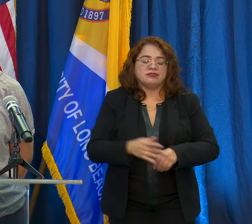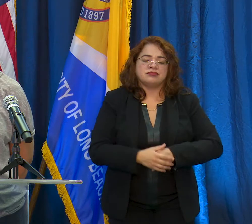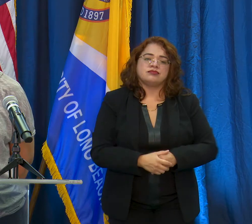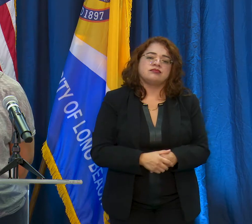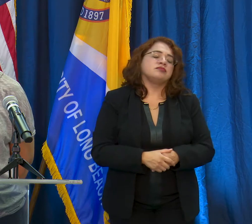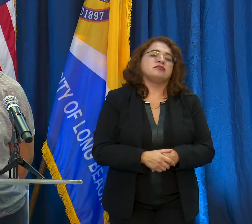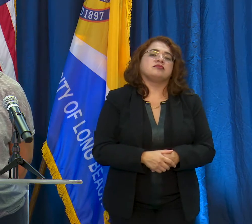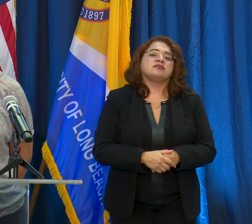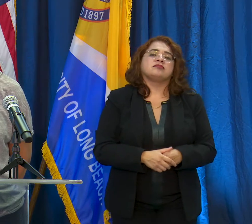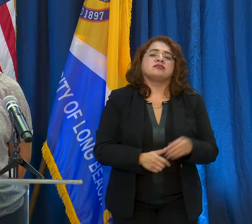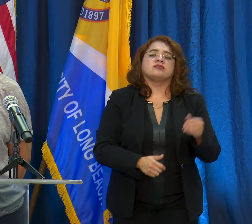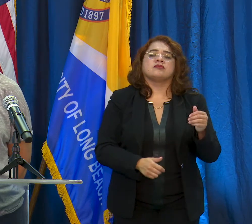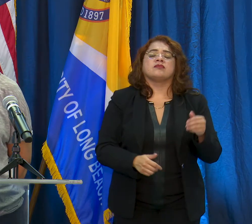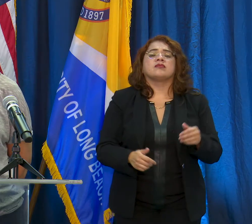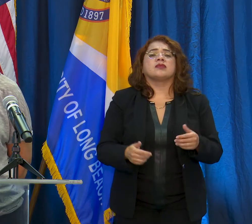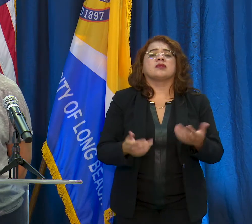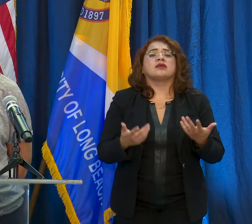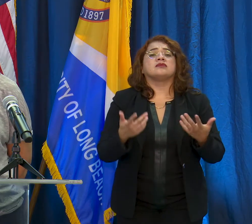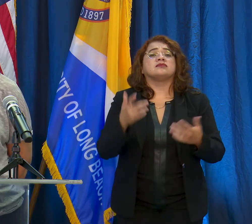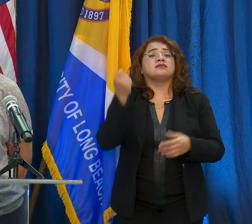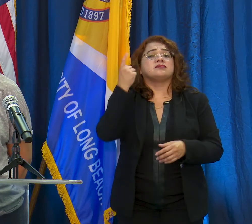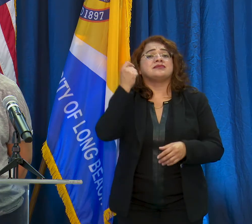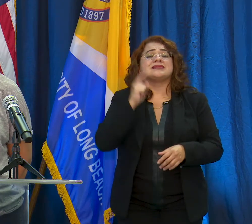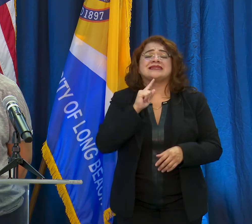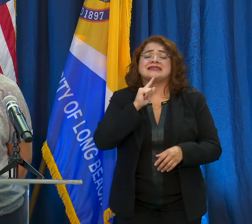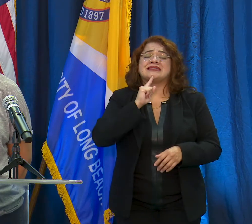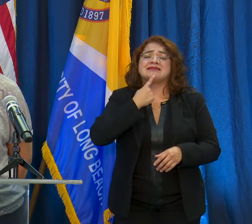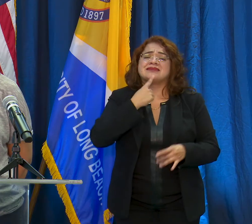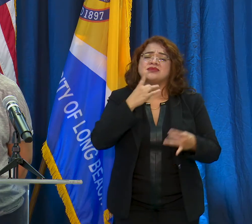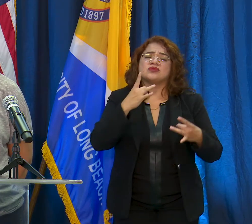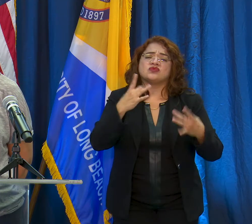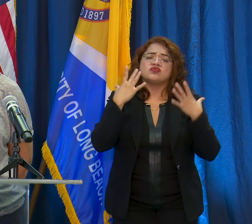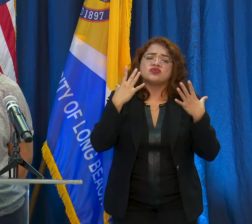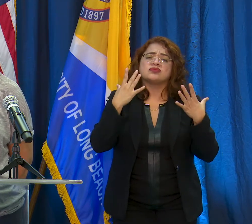and while most of our most severe cases of COVID-19 have occurred among people